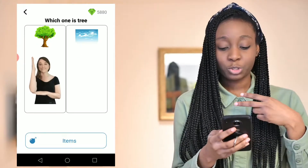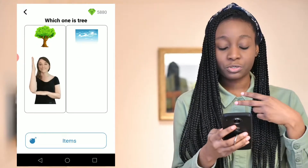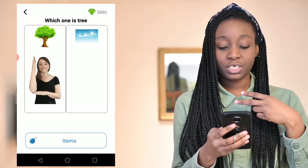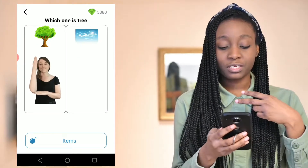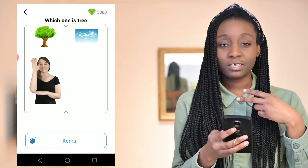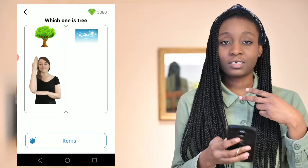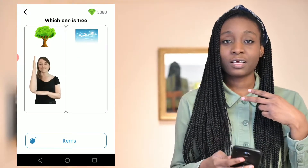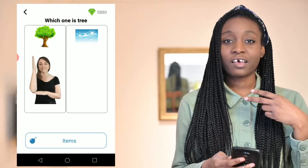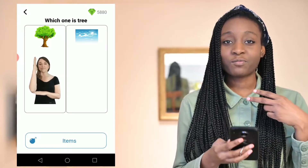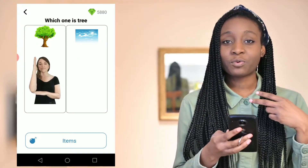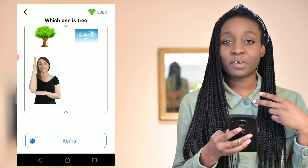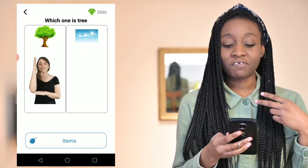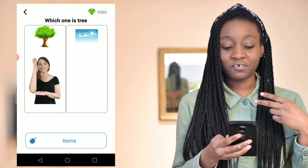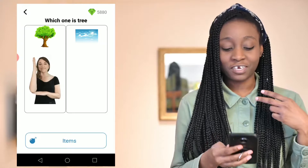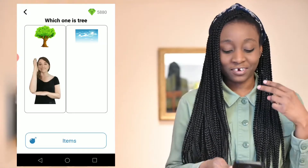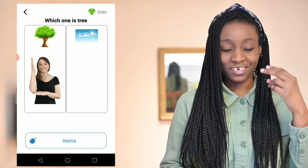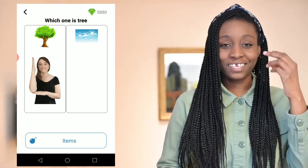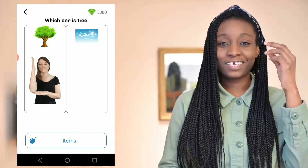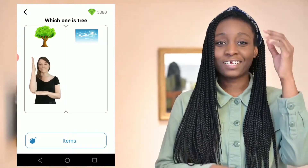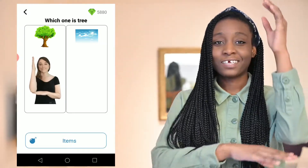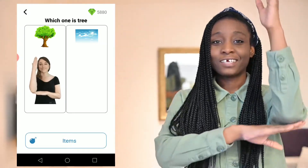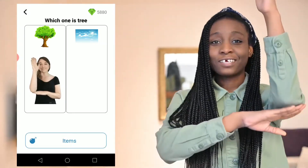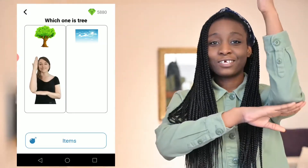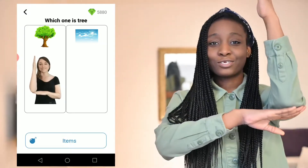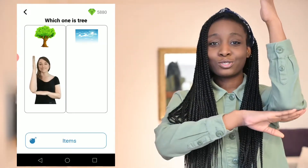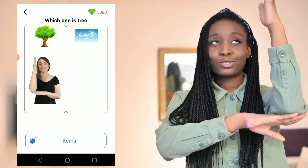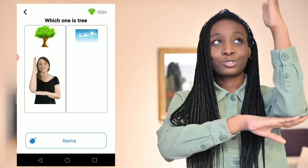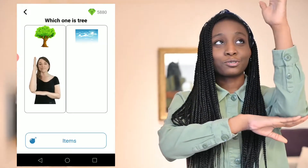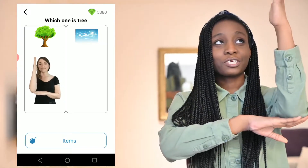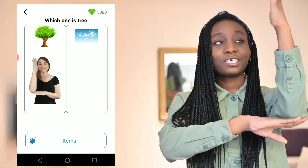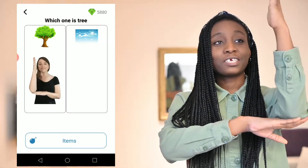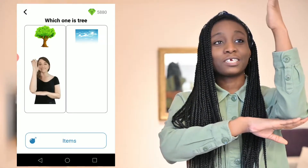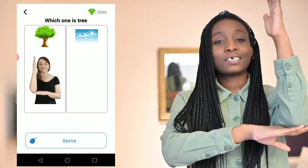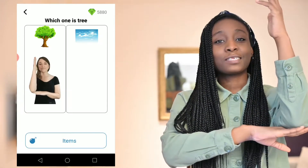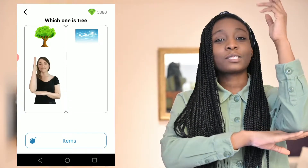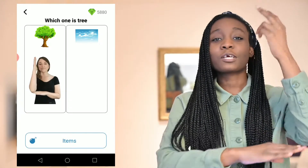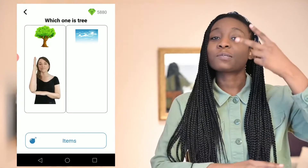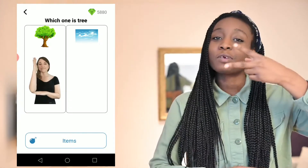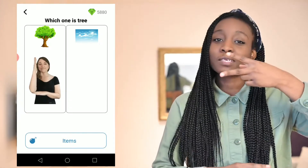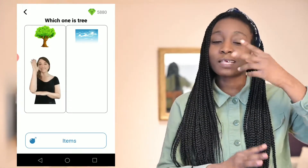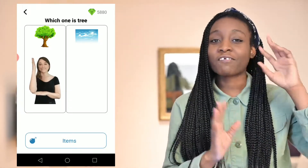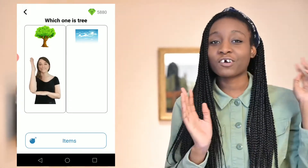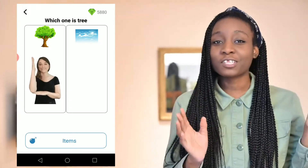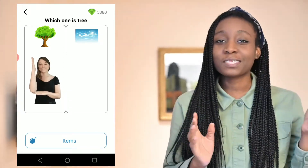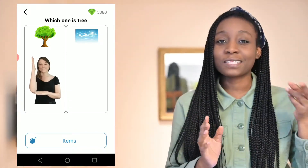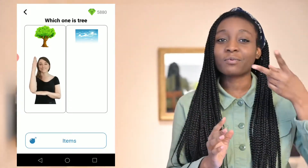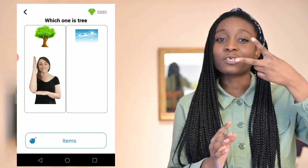Tree. I have to put my phone down tree [signs]. I forgot to say but